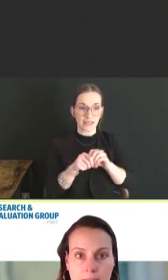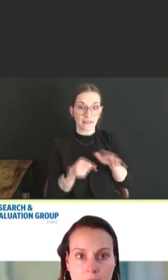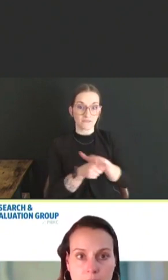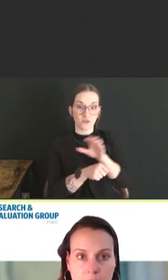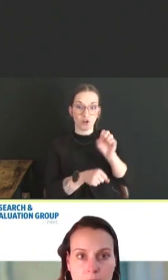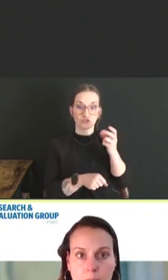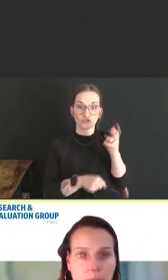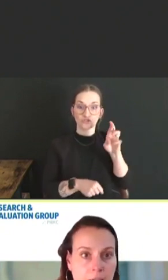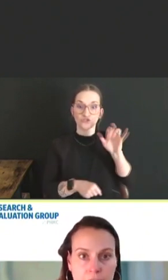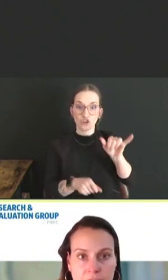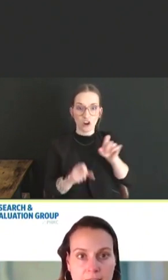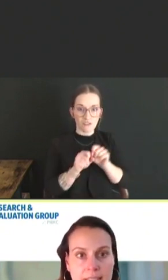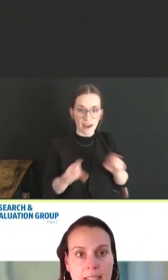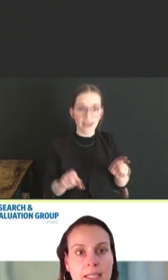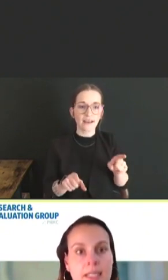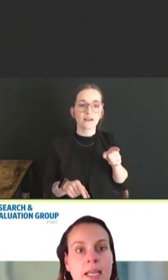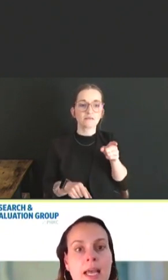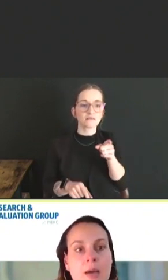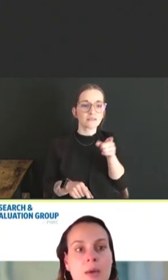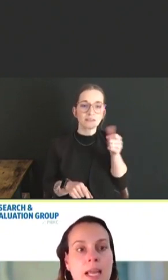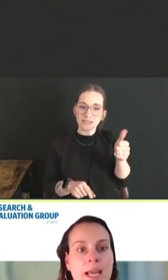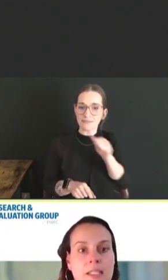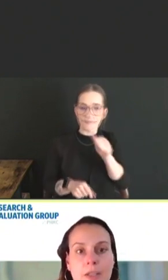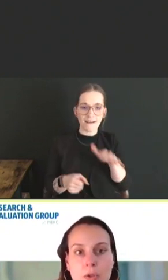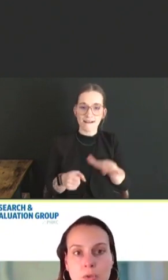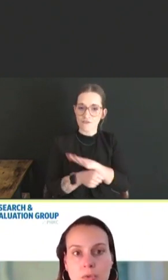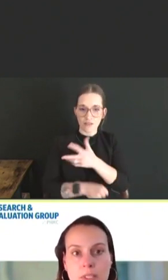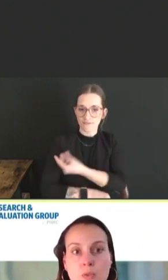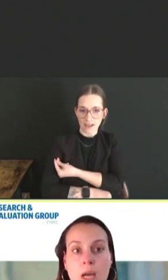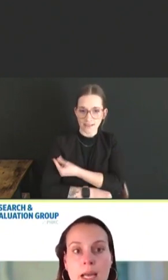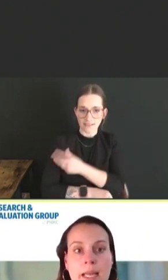not -- who were not fully vaccinated, and when asked about those reasons why,